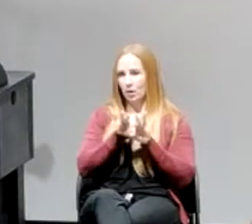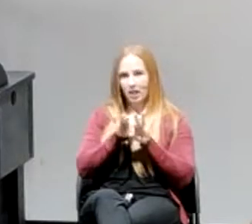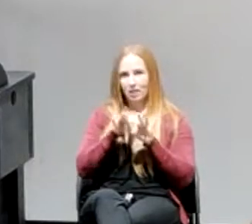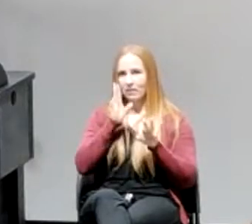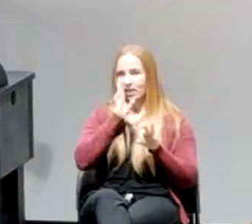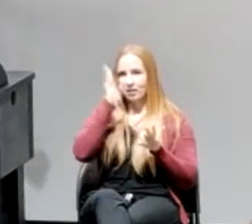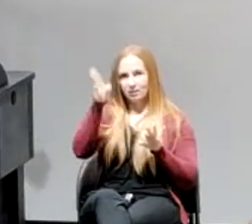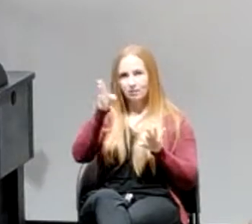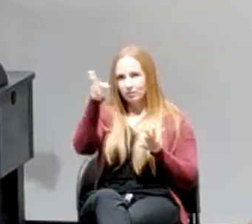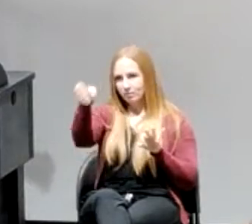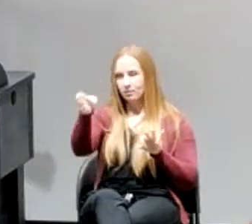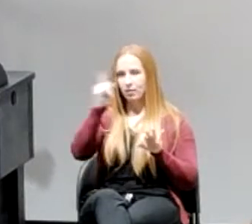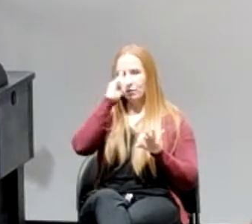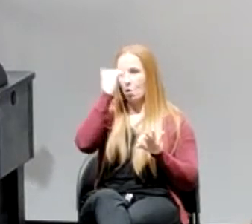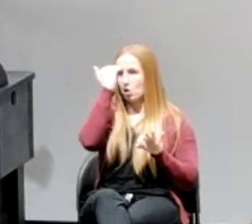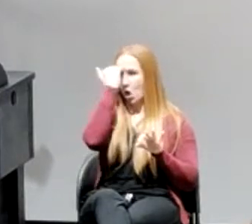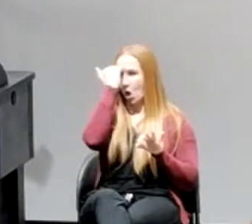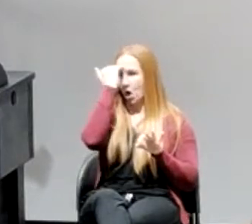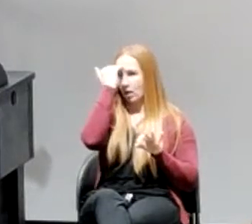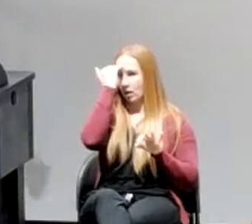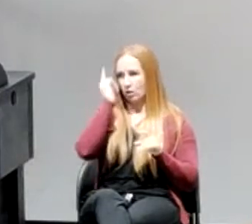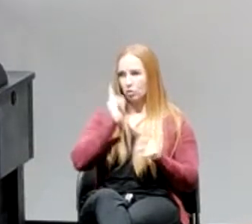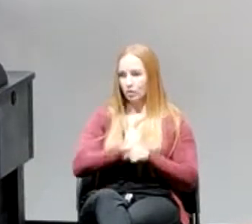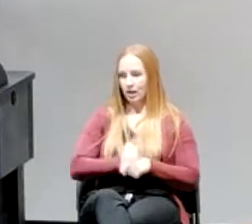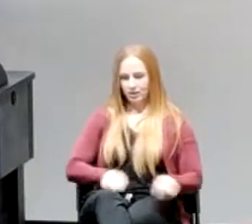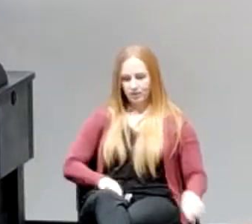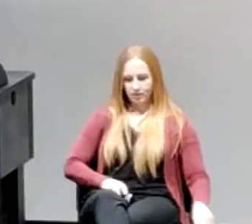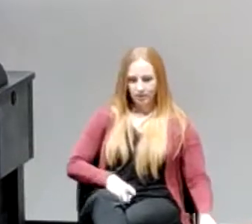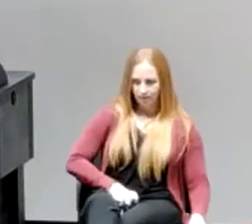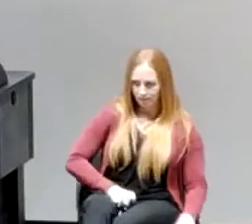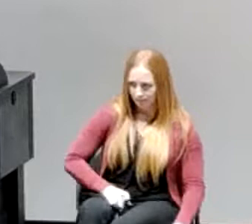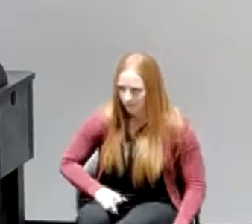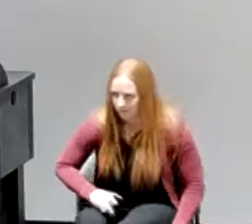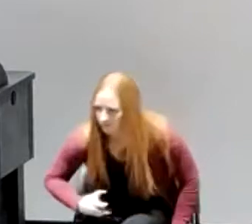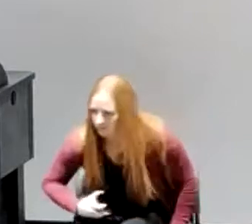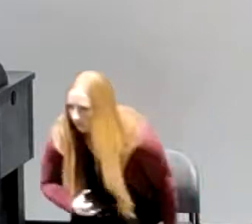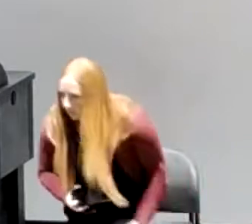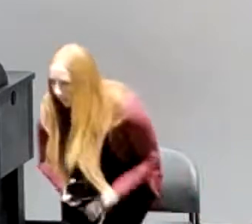future a single thrust engine ain't going to launch us into the and that single thrust being the service sector